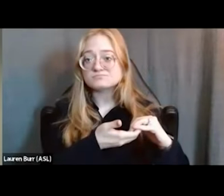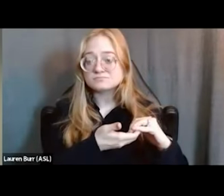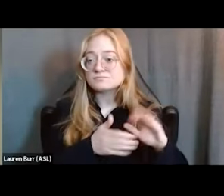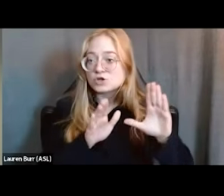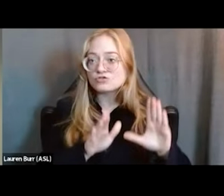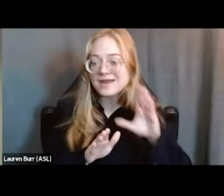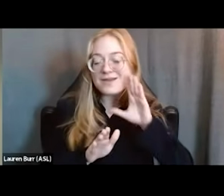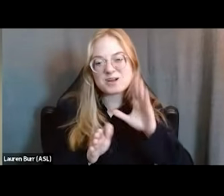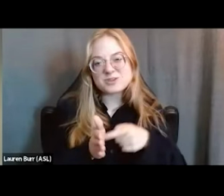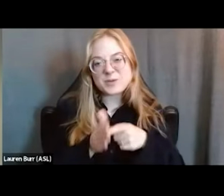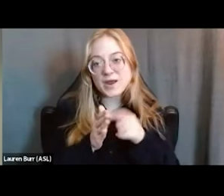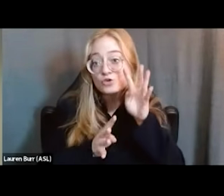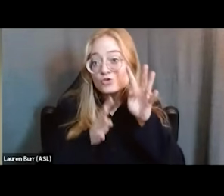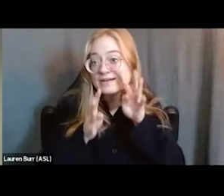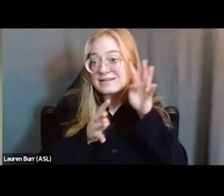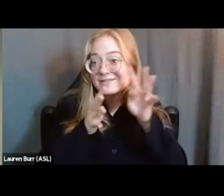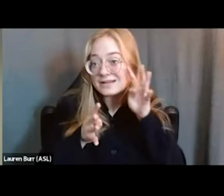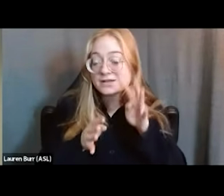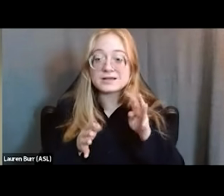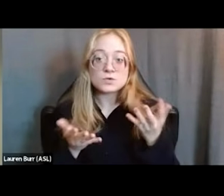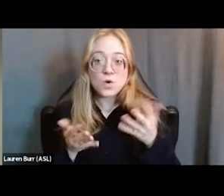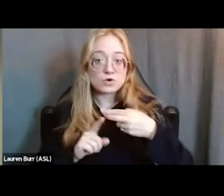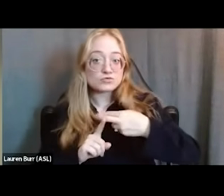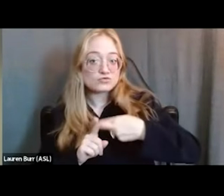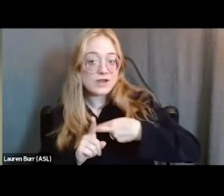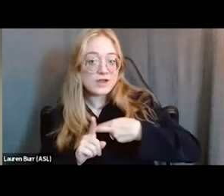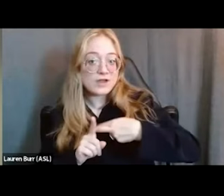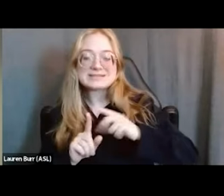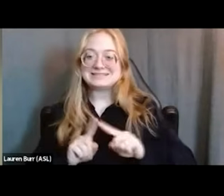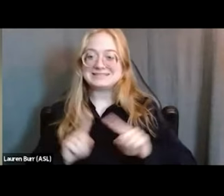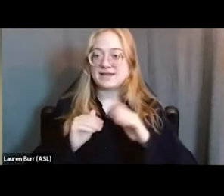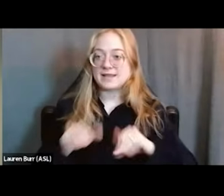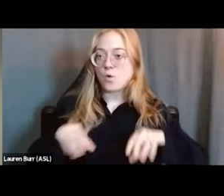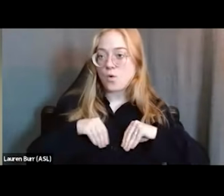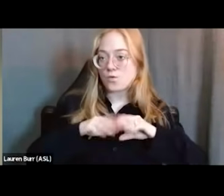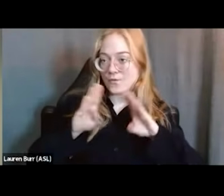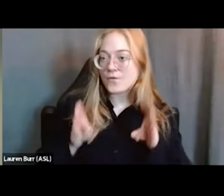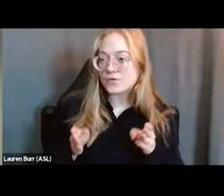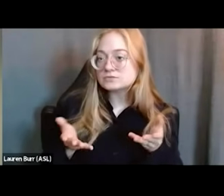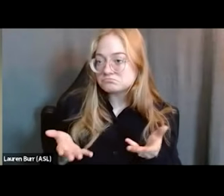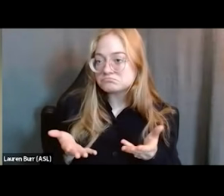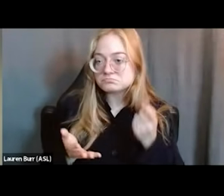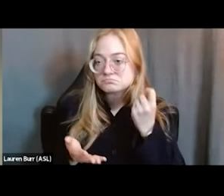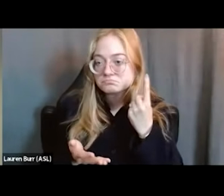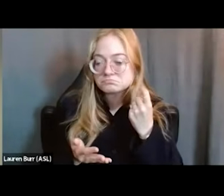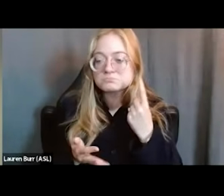because what is doable within rental units is a little bit different than when the person is owning the home. However, minor modifications are covered,